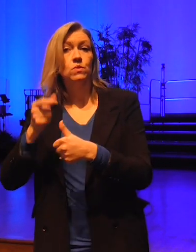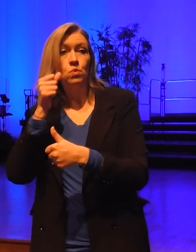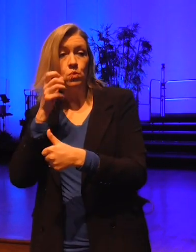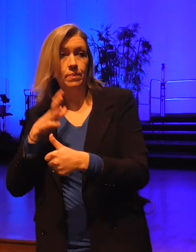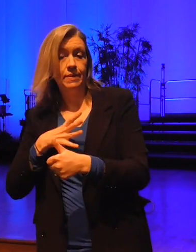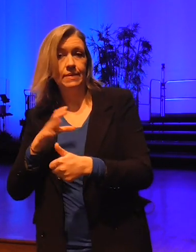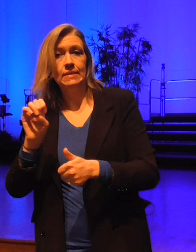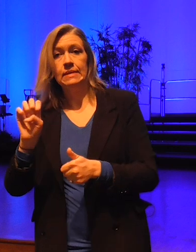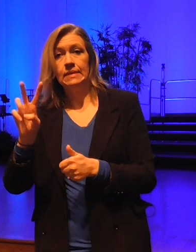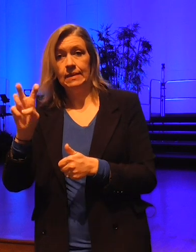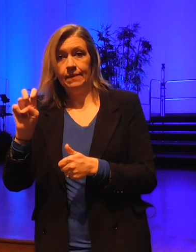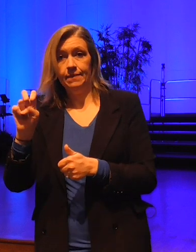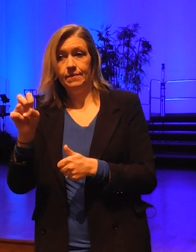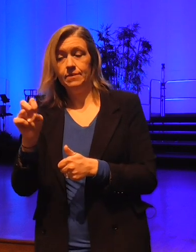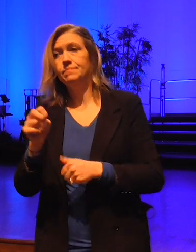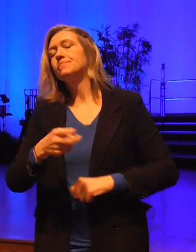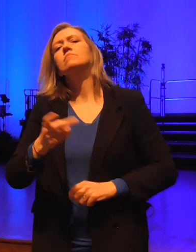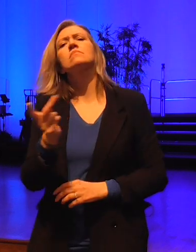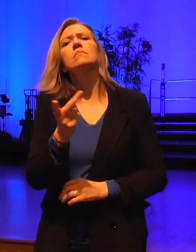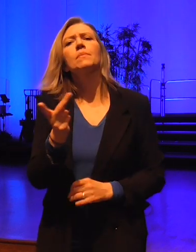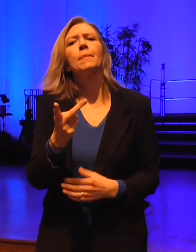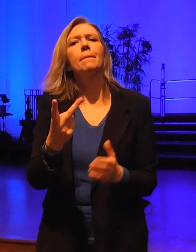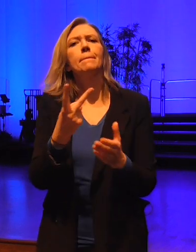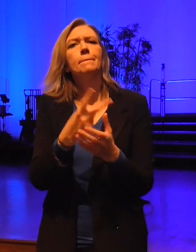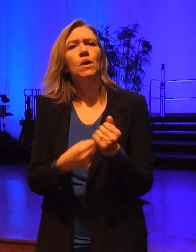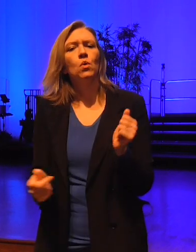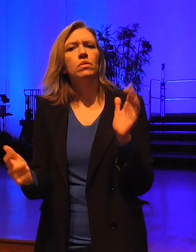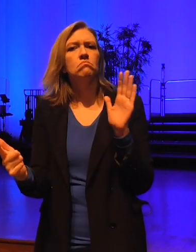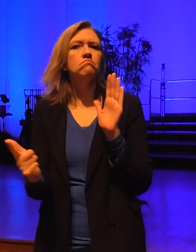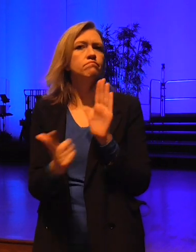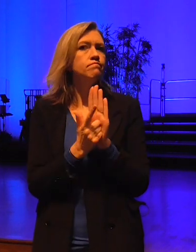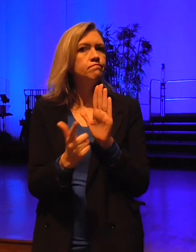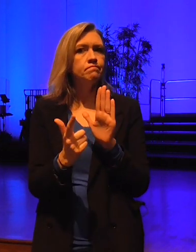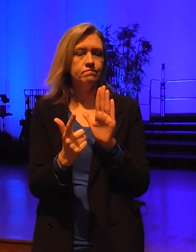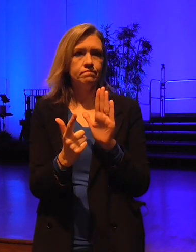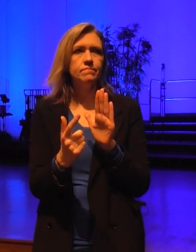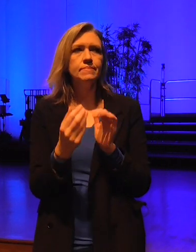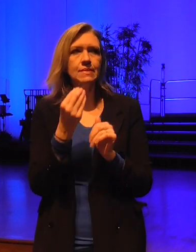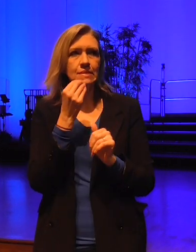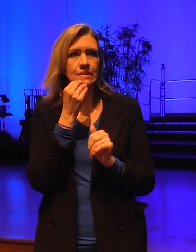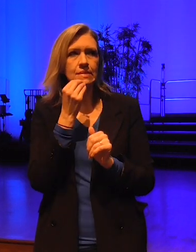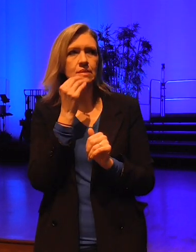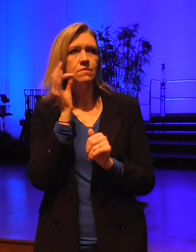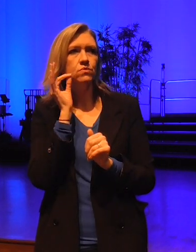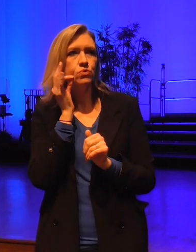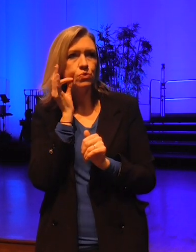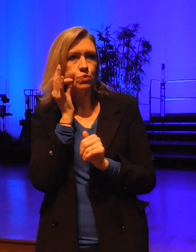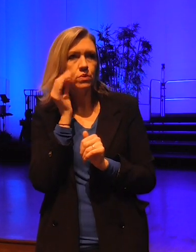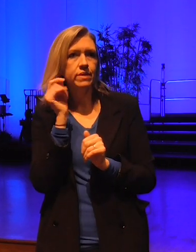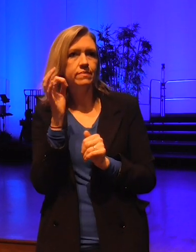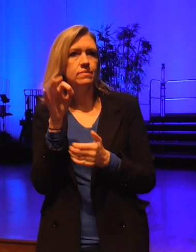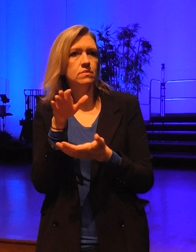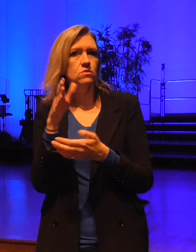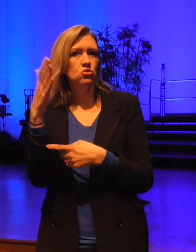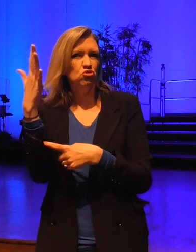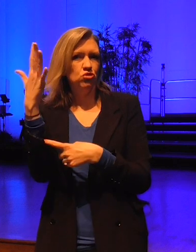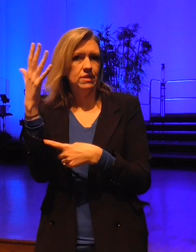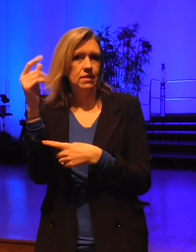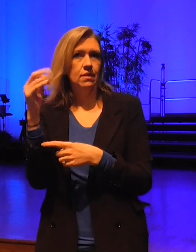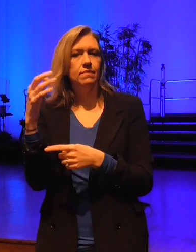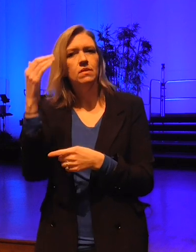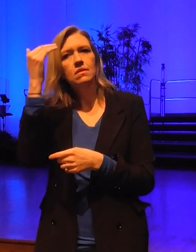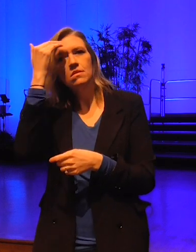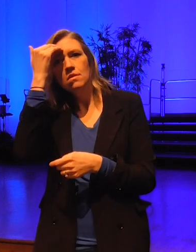and they are both forbidden from eating the fruit of the tree of the knowledge of Good